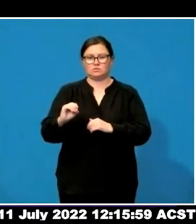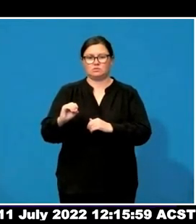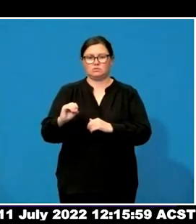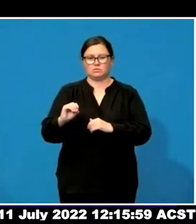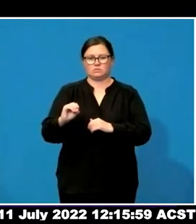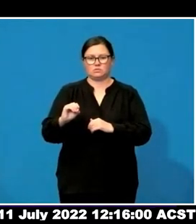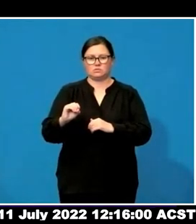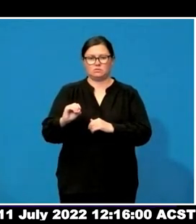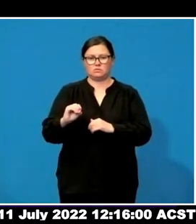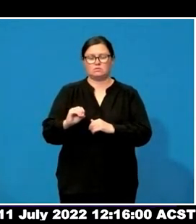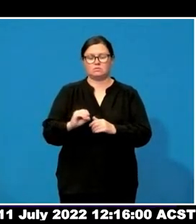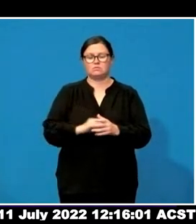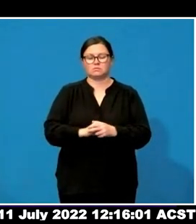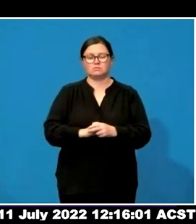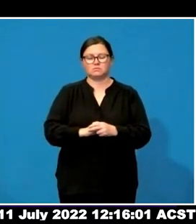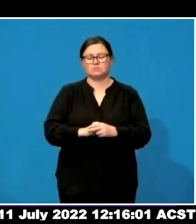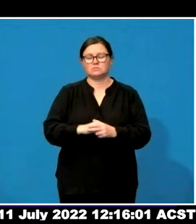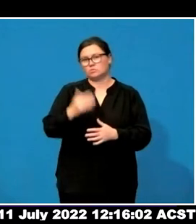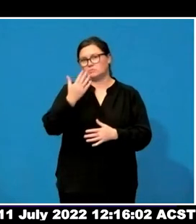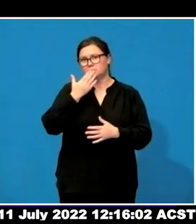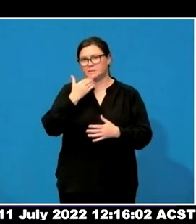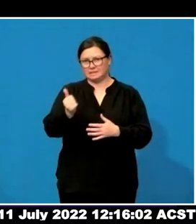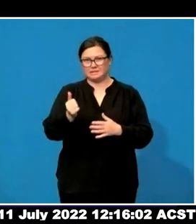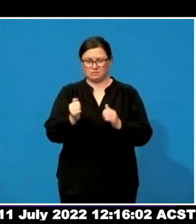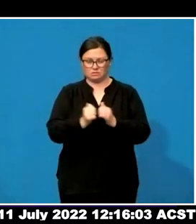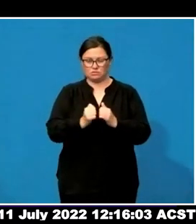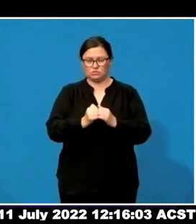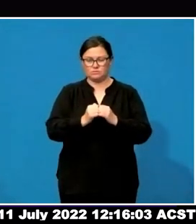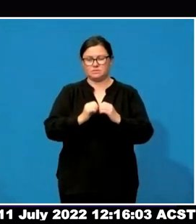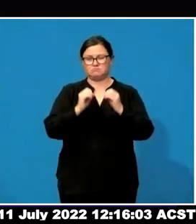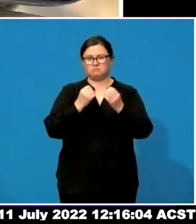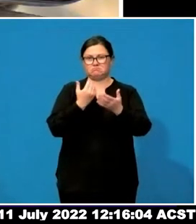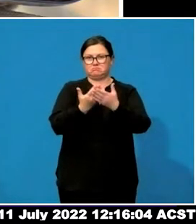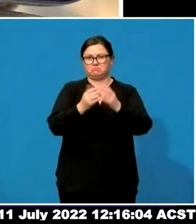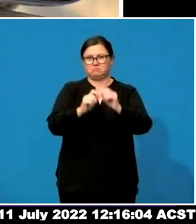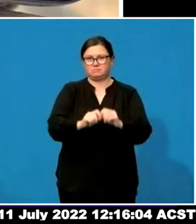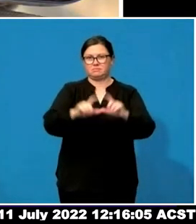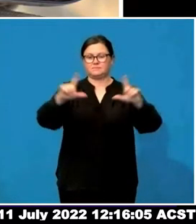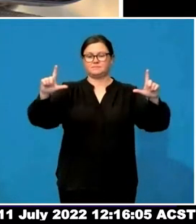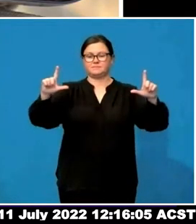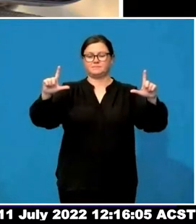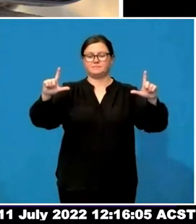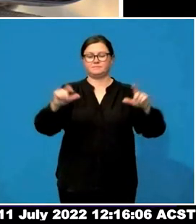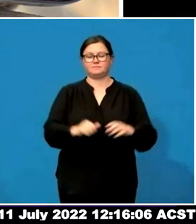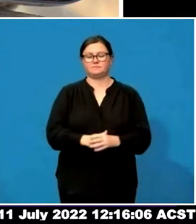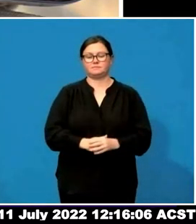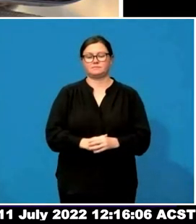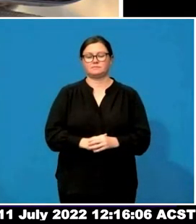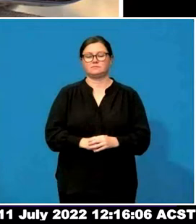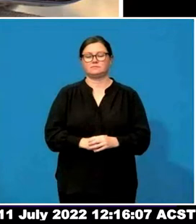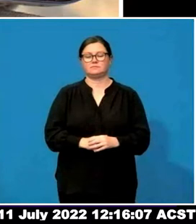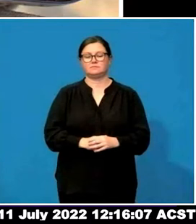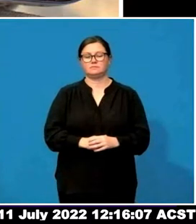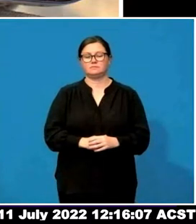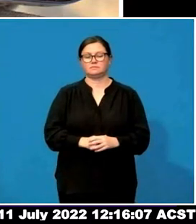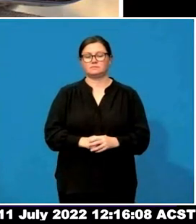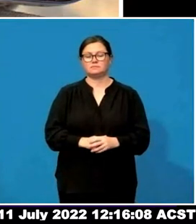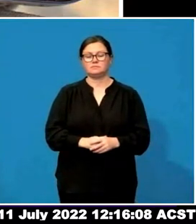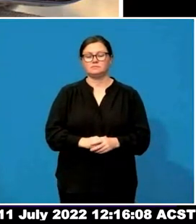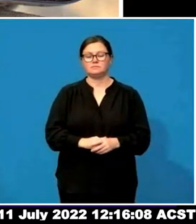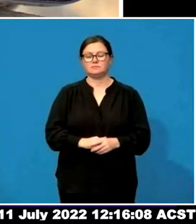Can you